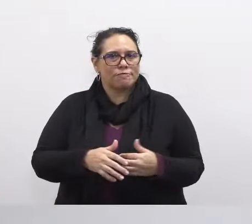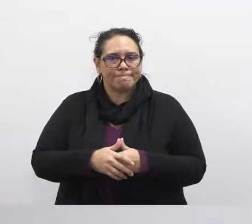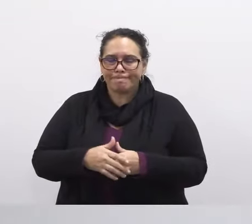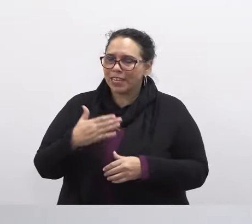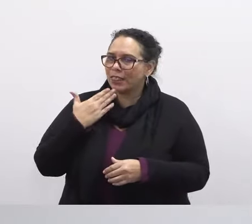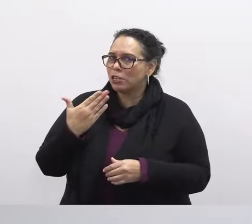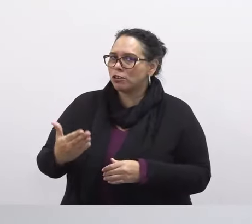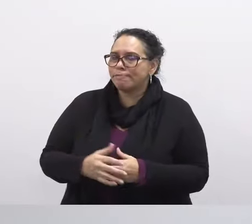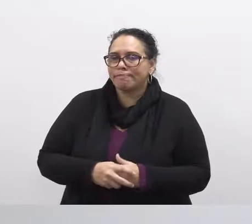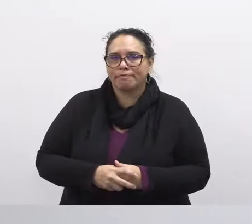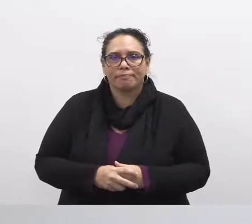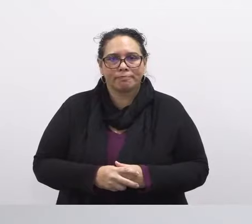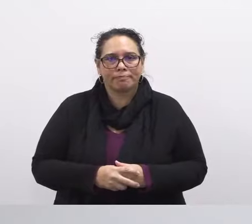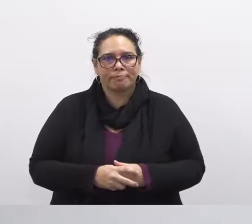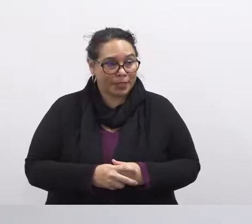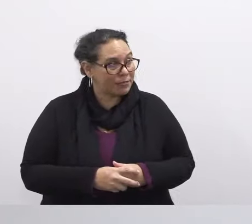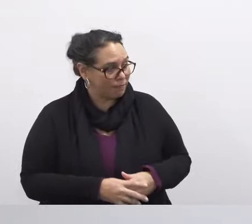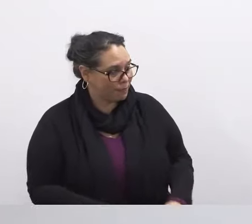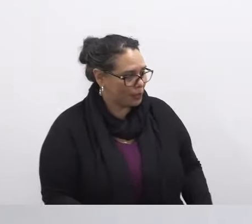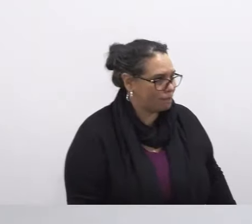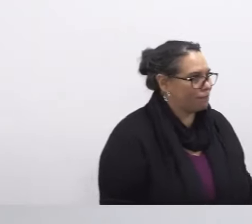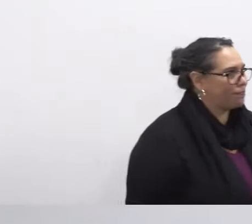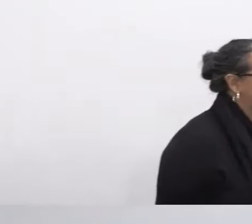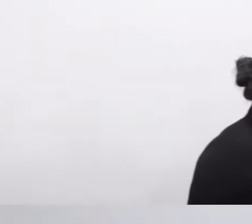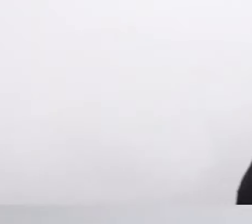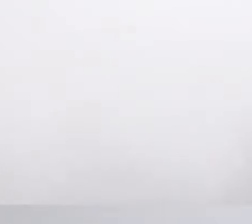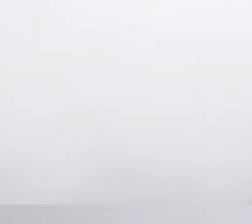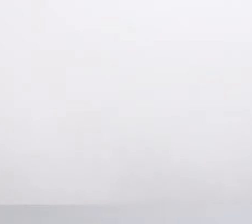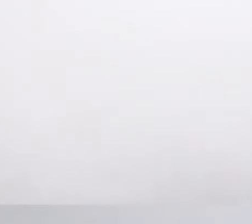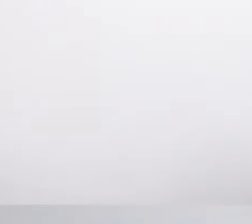(alarm beeps) (distant noise)